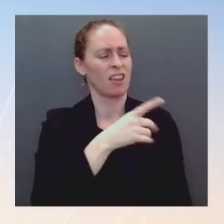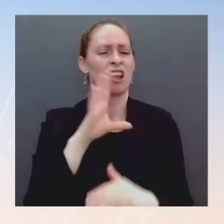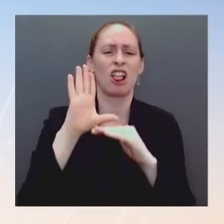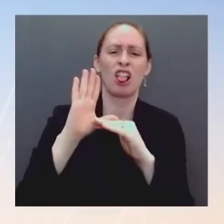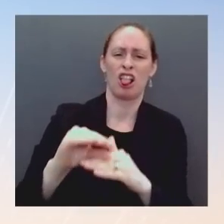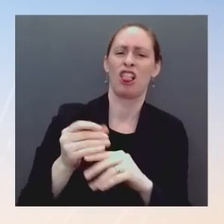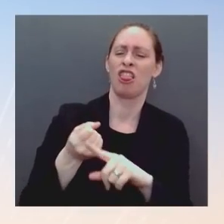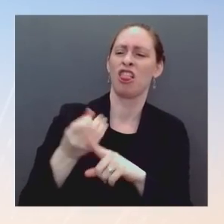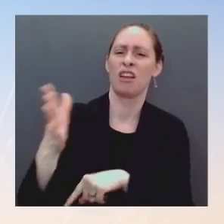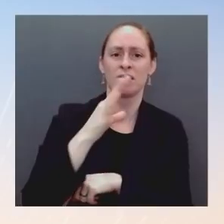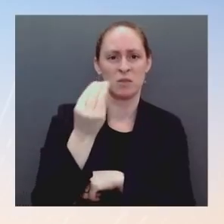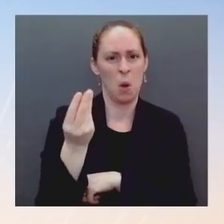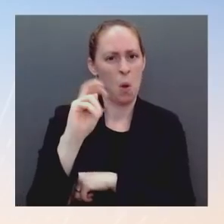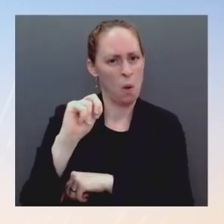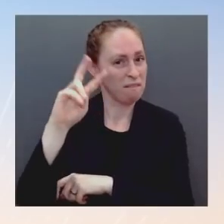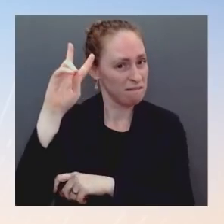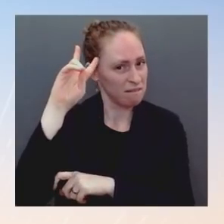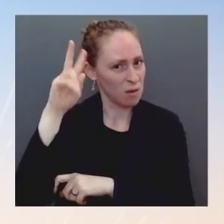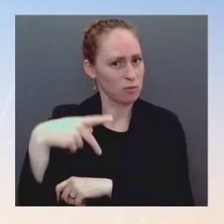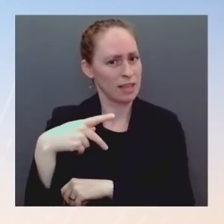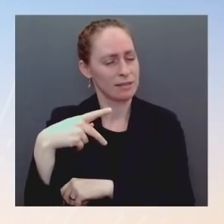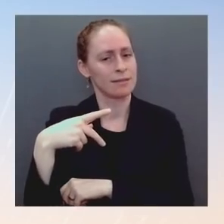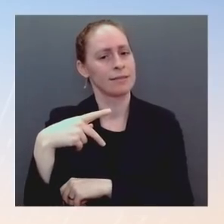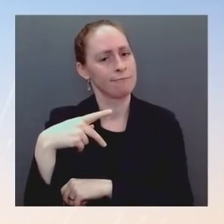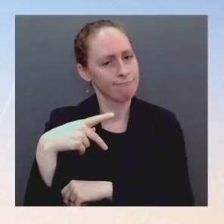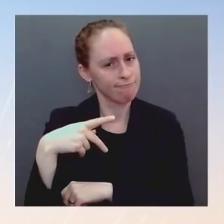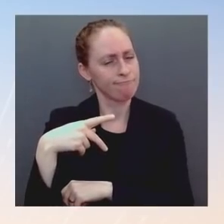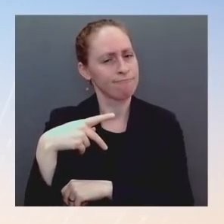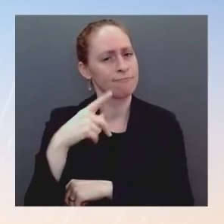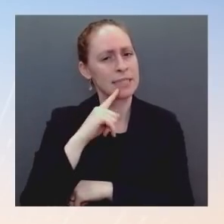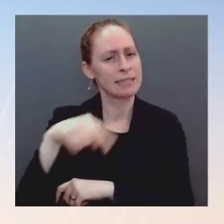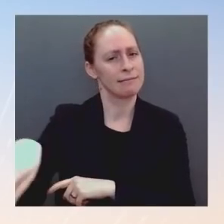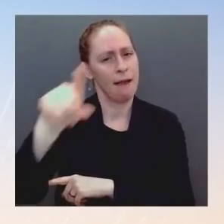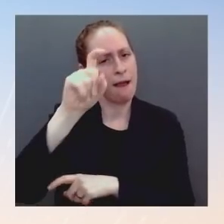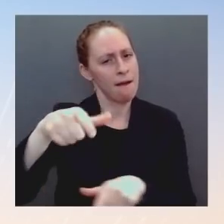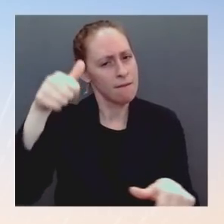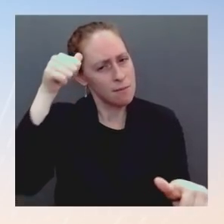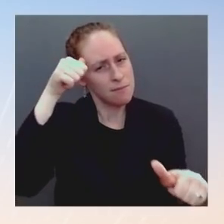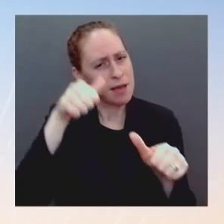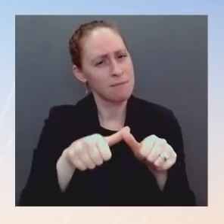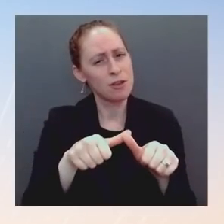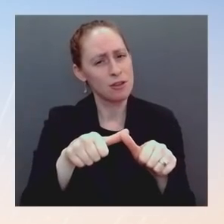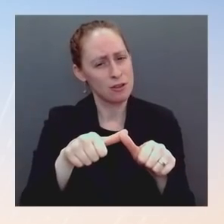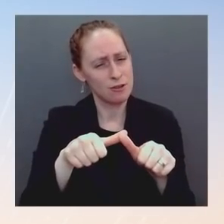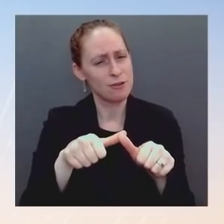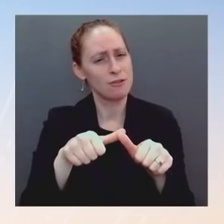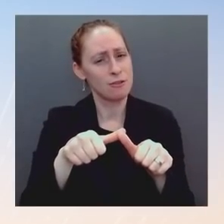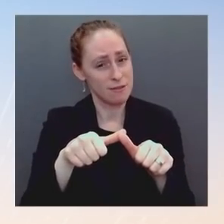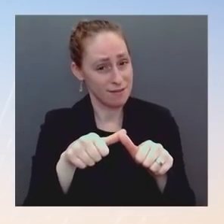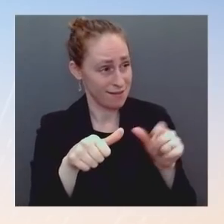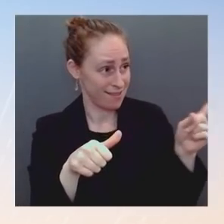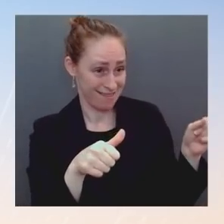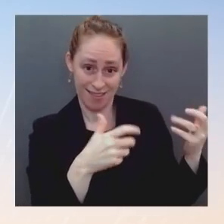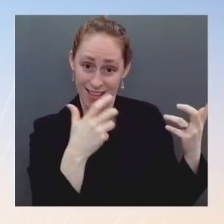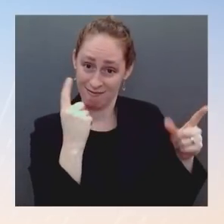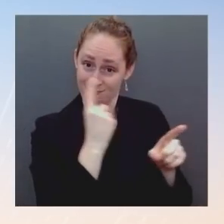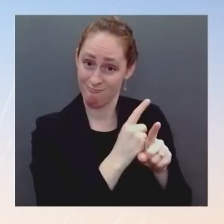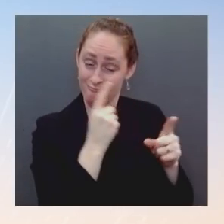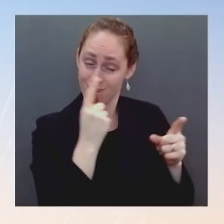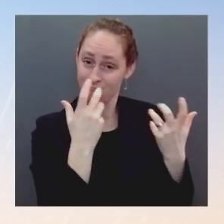And it's telling that even some of his closest allies have rejected those remarks as inappropriate in the days since. As it relates to the Electoral Count Act: